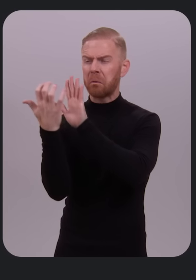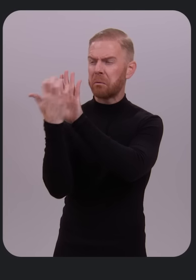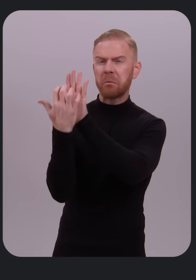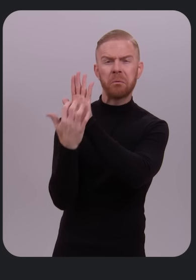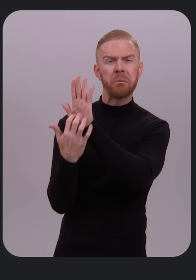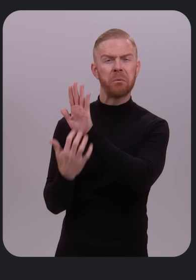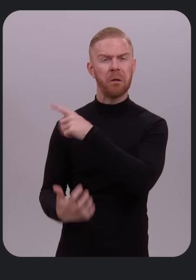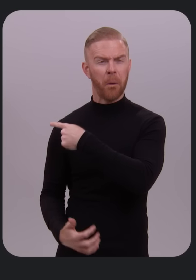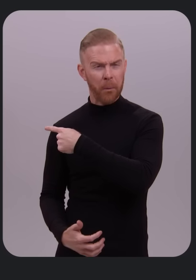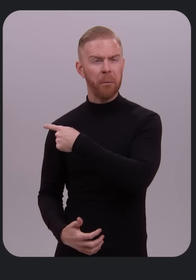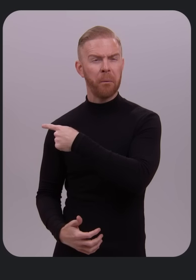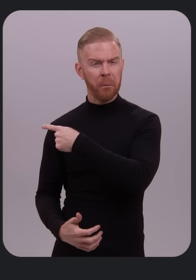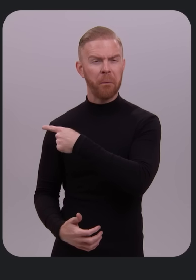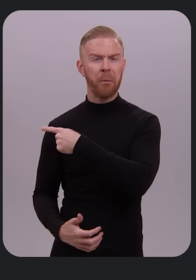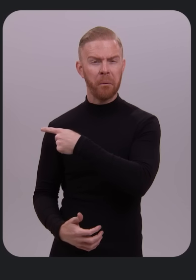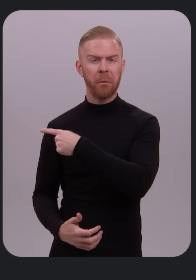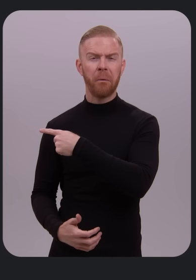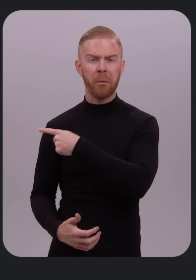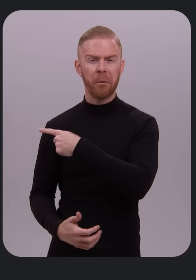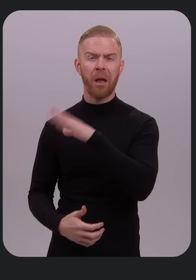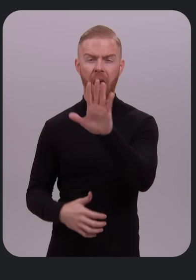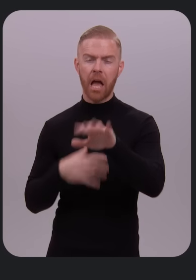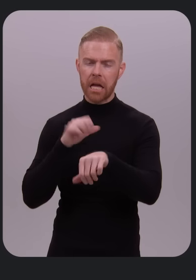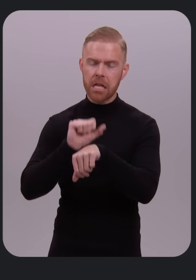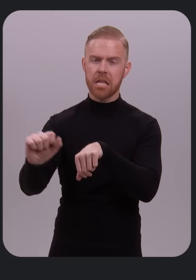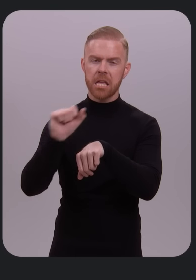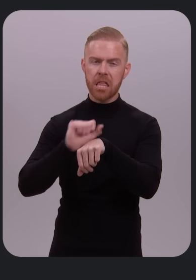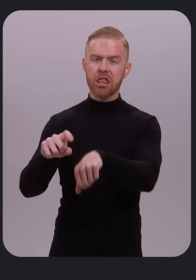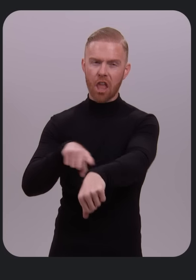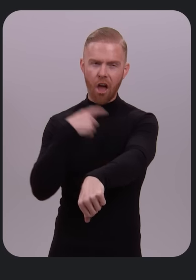I've spent a lot of time around these models, and I can say,